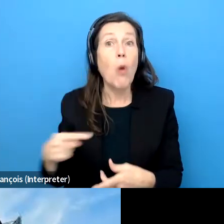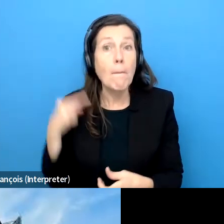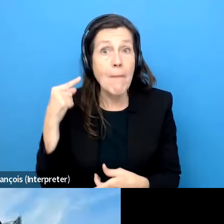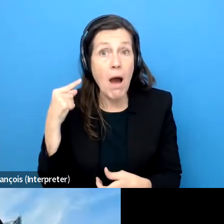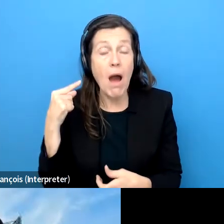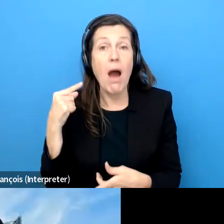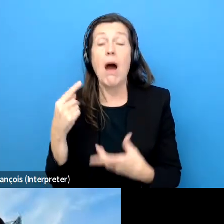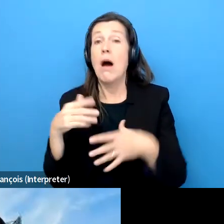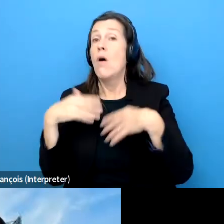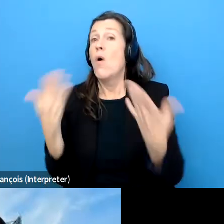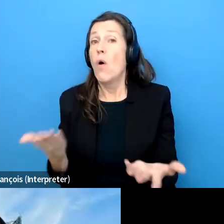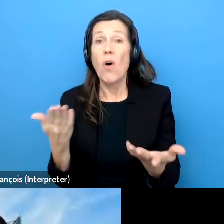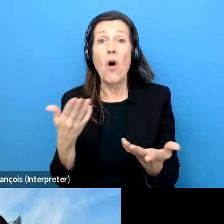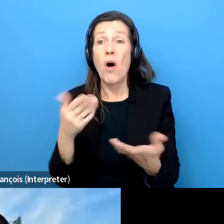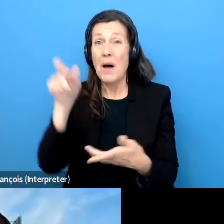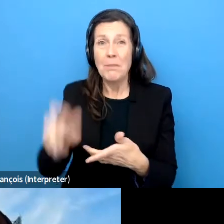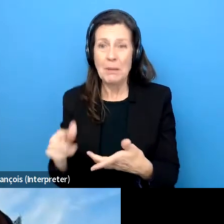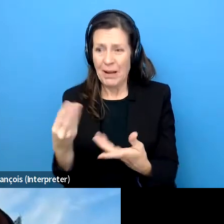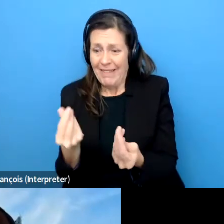or people in difficult financial situations.